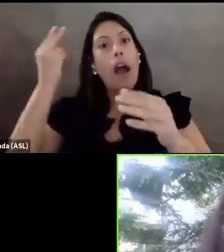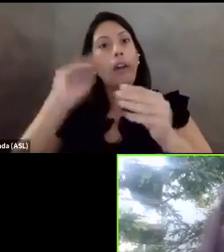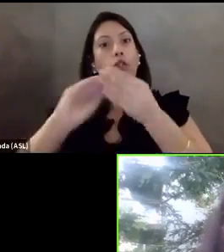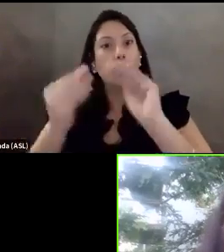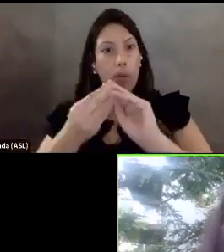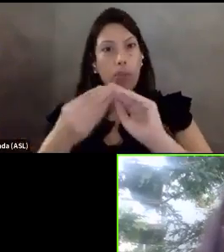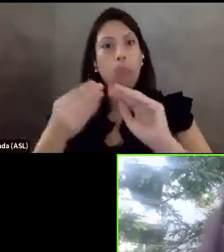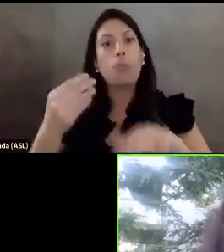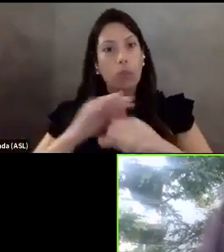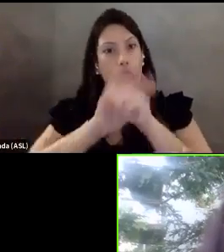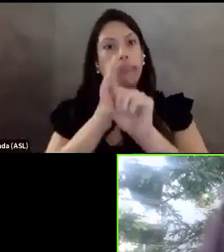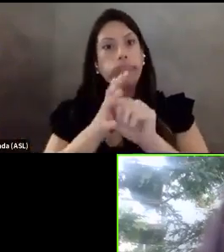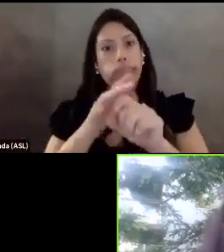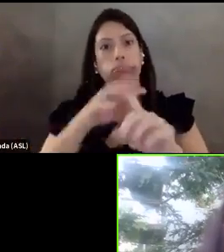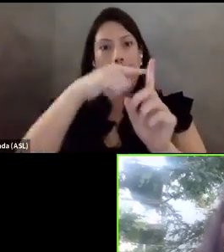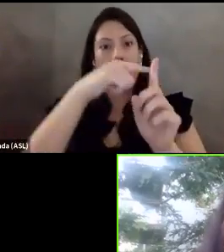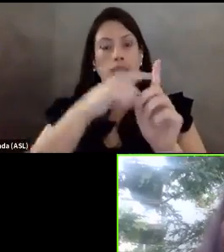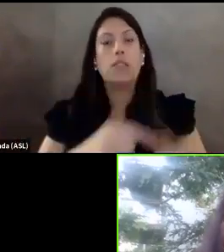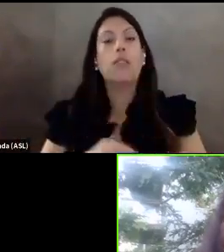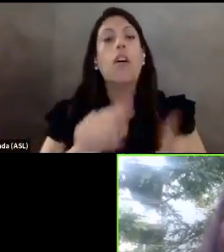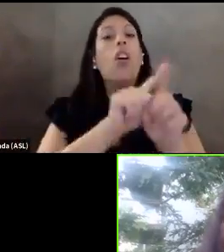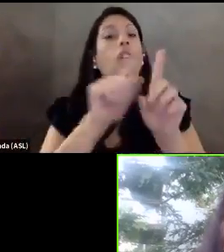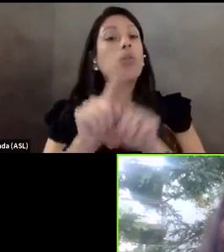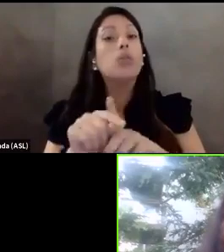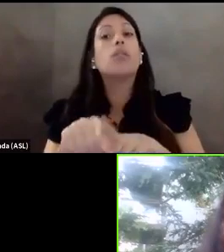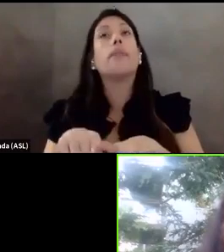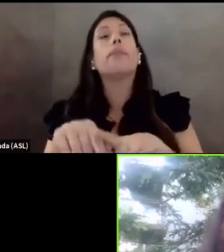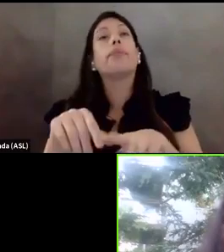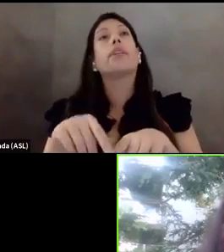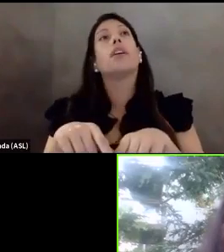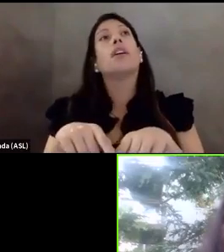also places where people are not actually seeking a lot of testing.